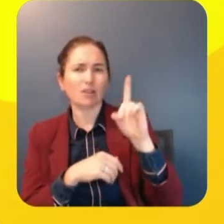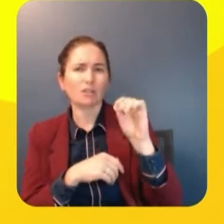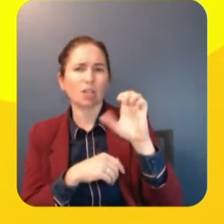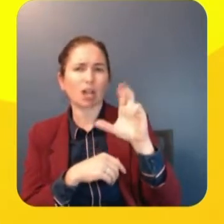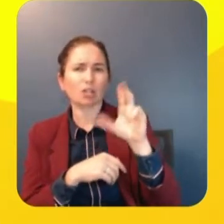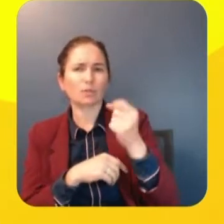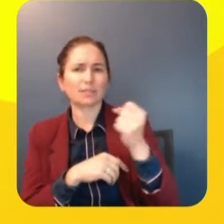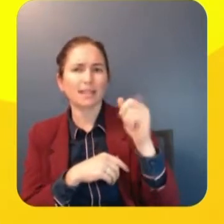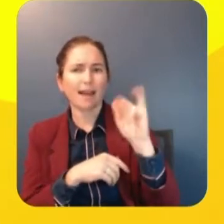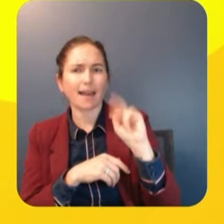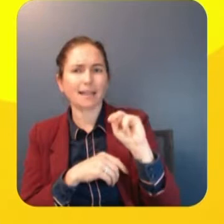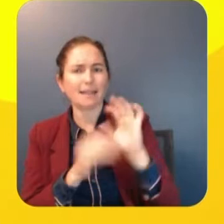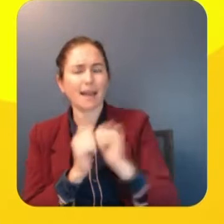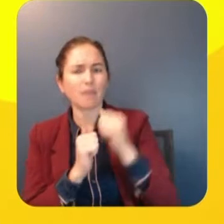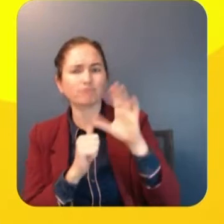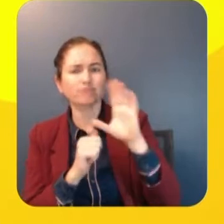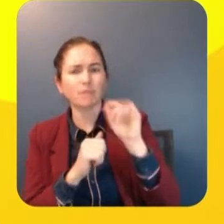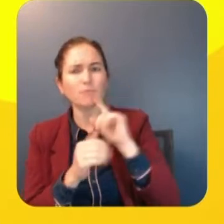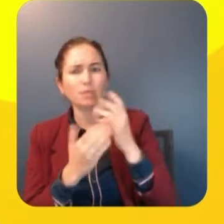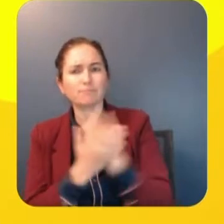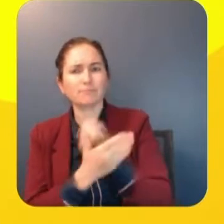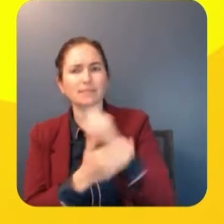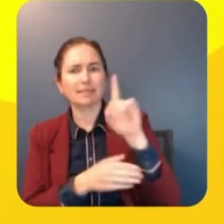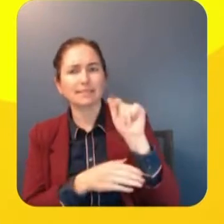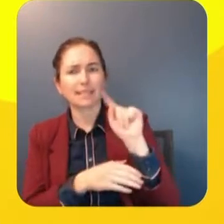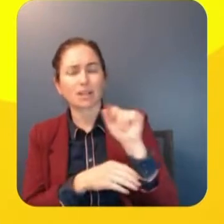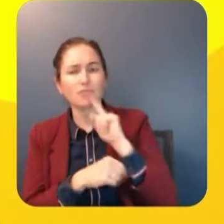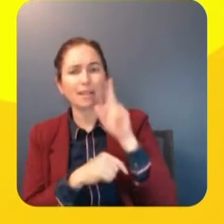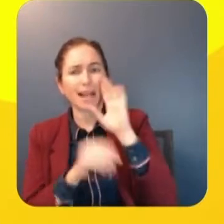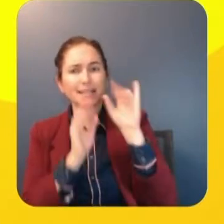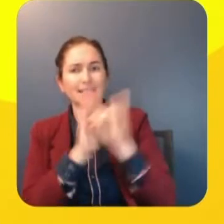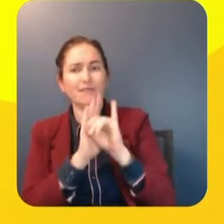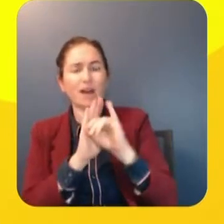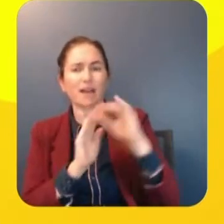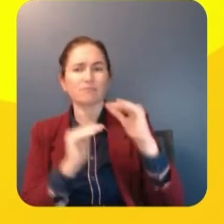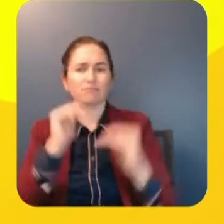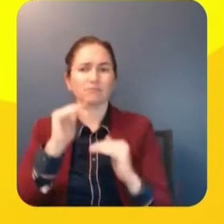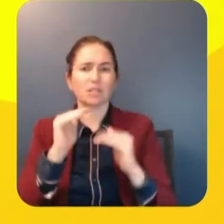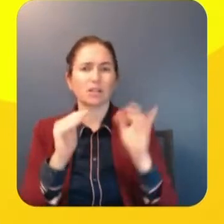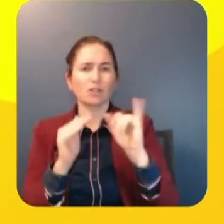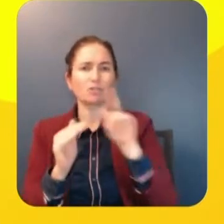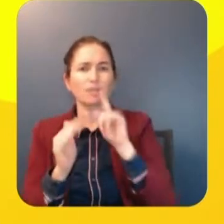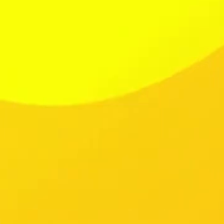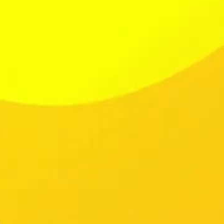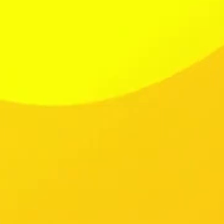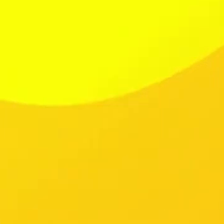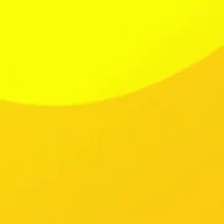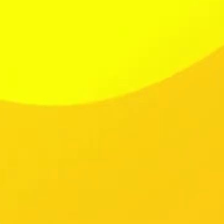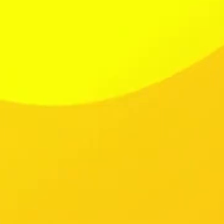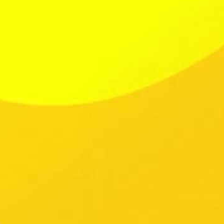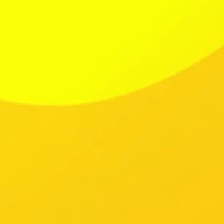to identify inequities and really understand the differences in experiences between all communities. Yeah. Thanks for that, Jim.